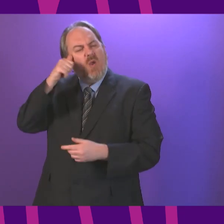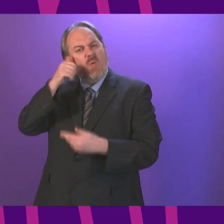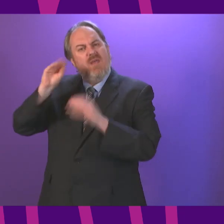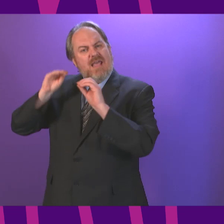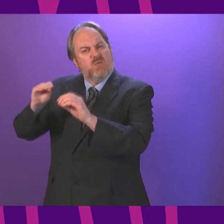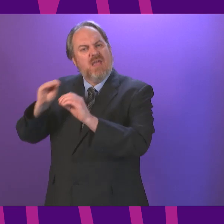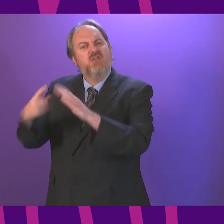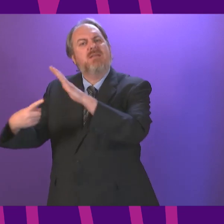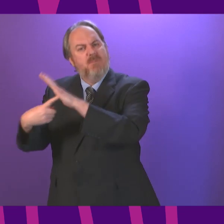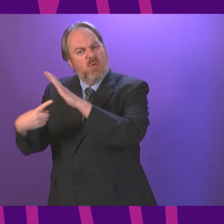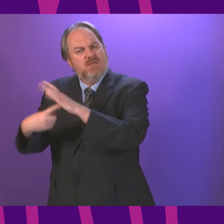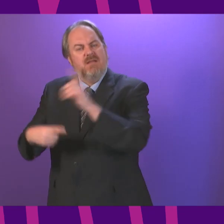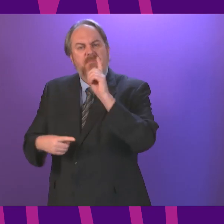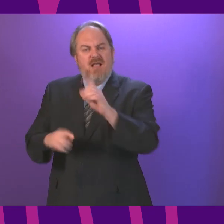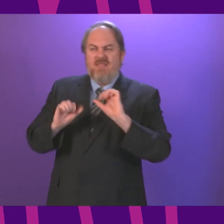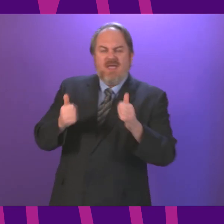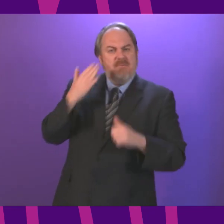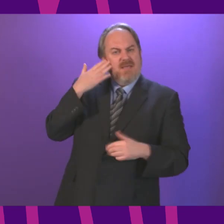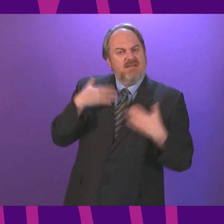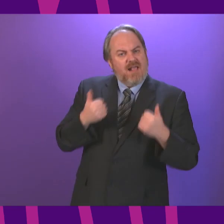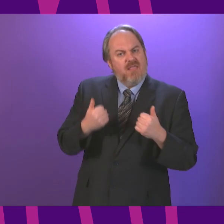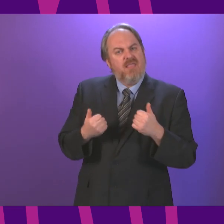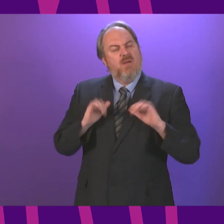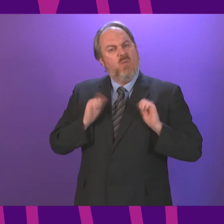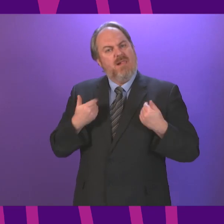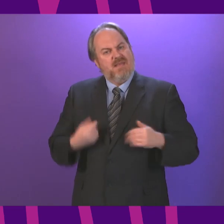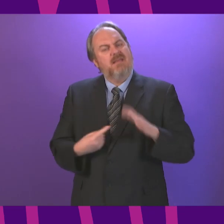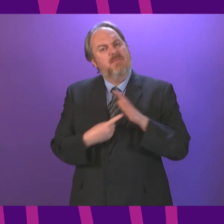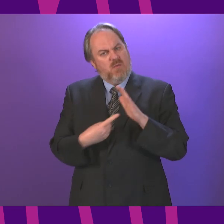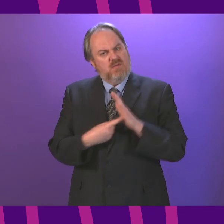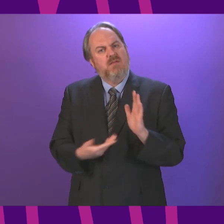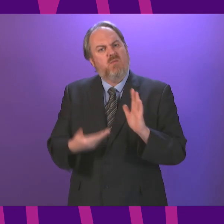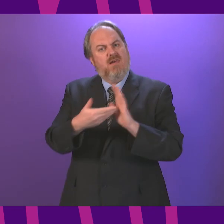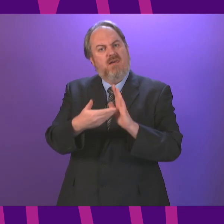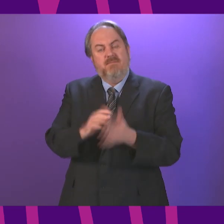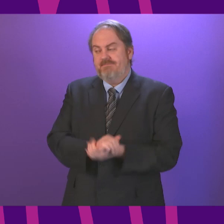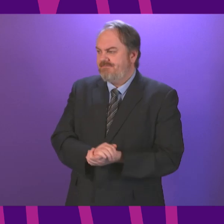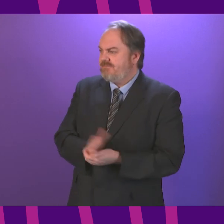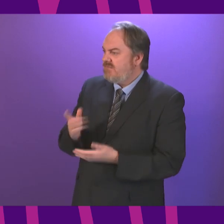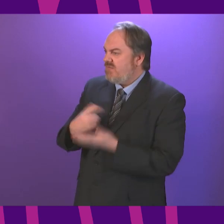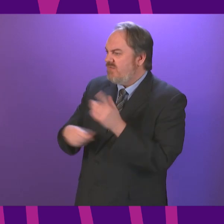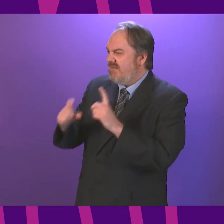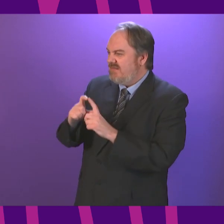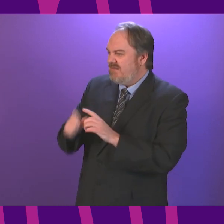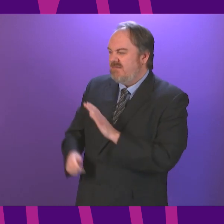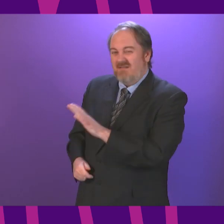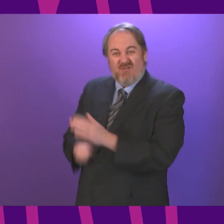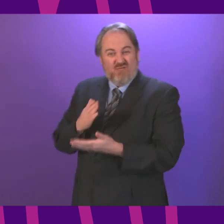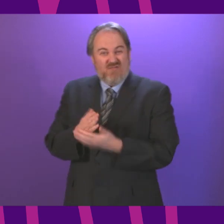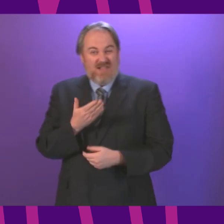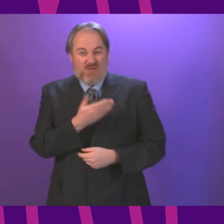Ruth Davidson: A bit of contrition from the First Minister might